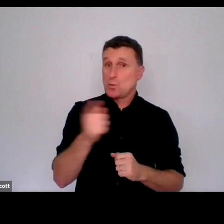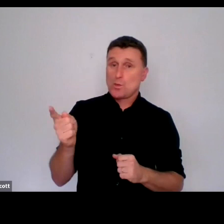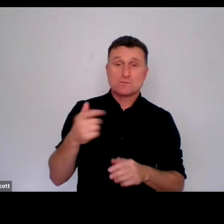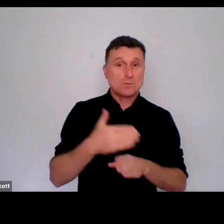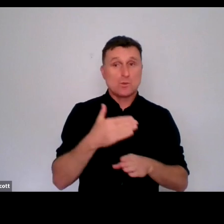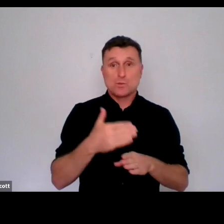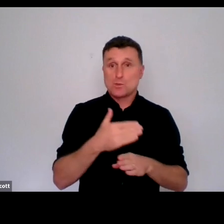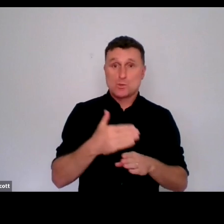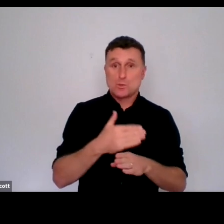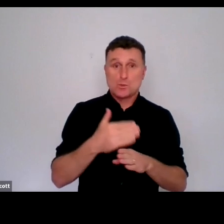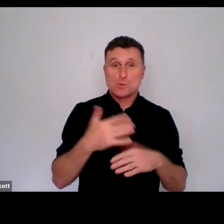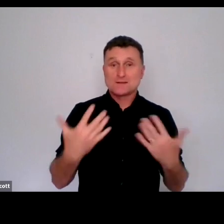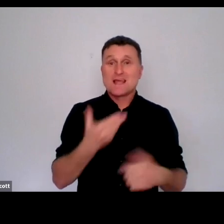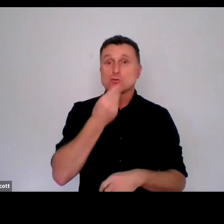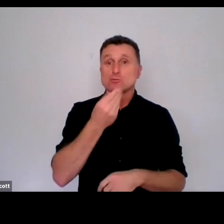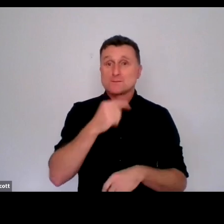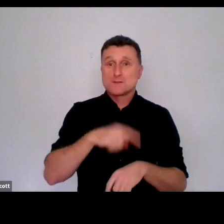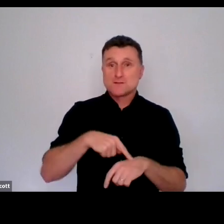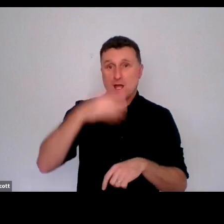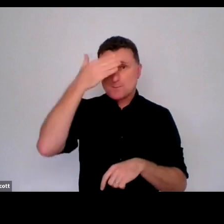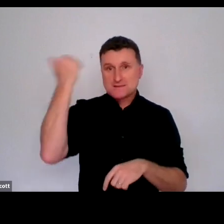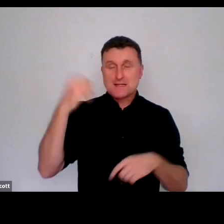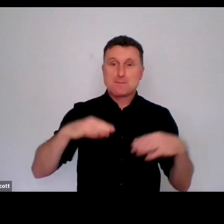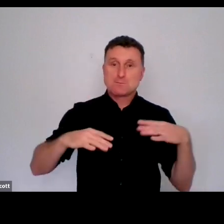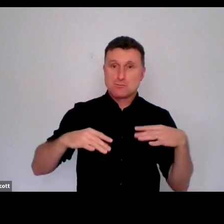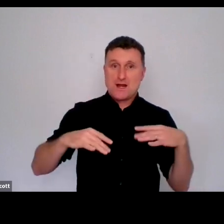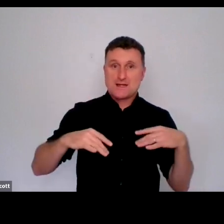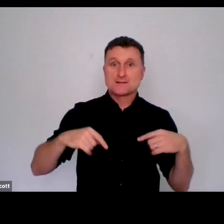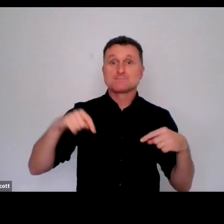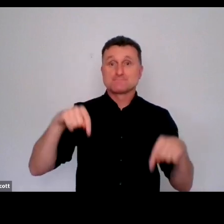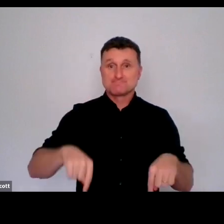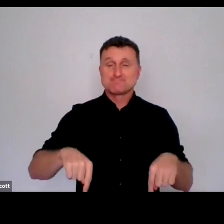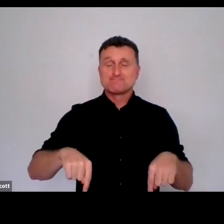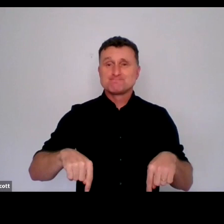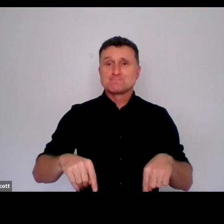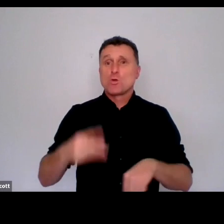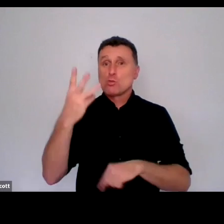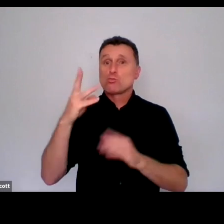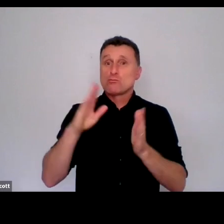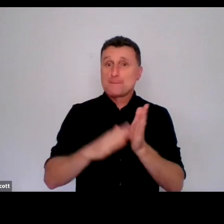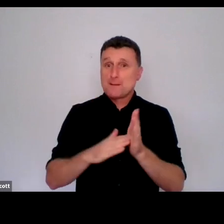I’ve been in this role for three months, but Whaikaha has been here for six months.